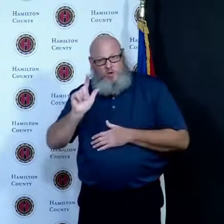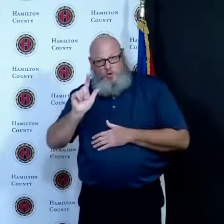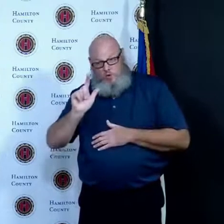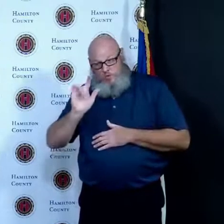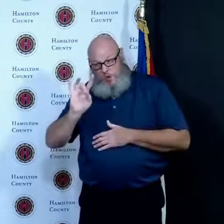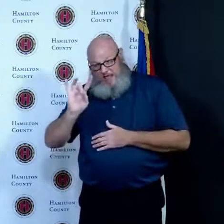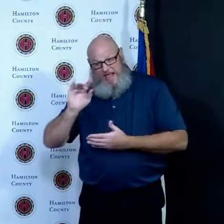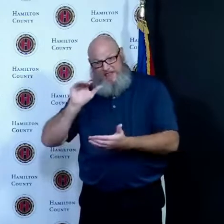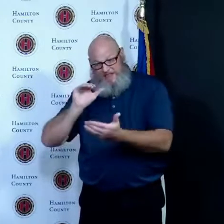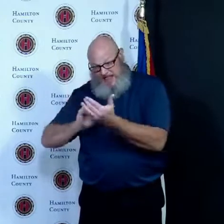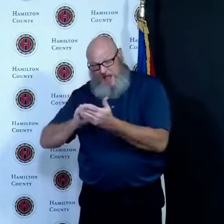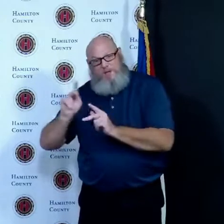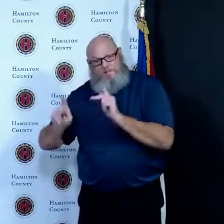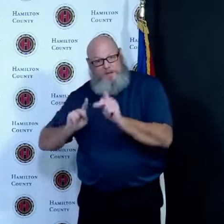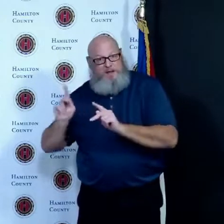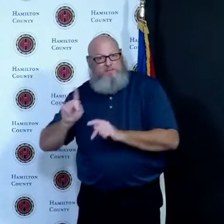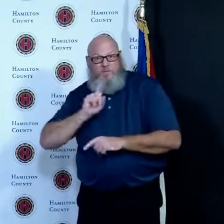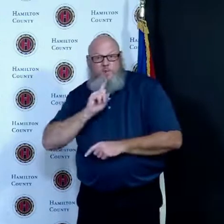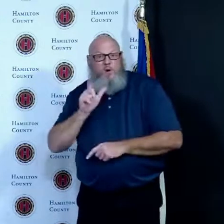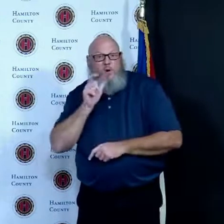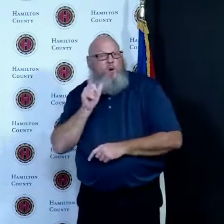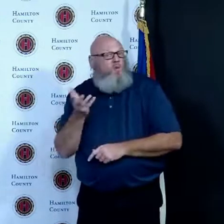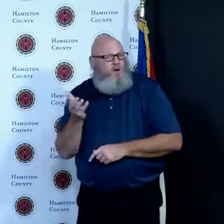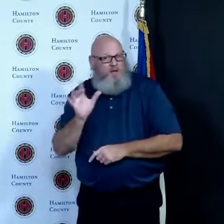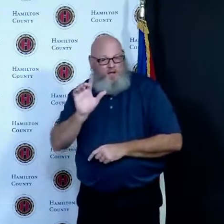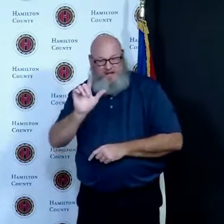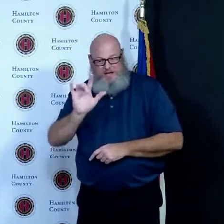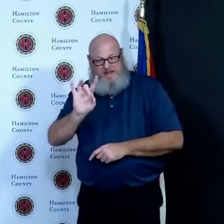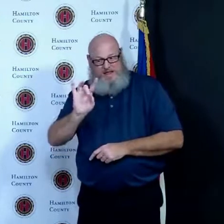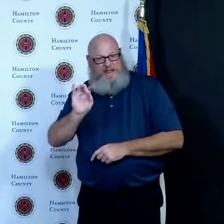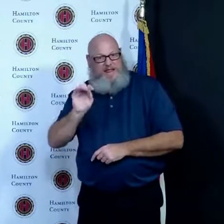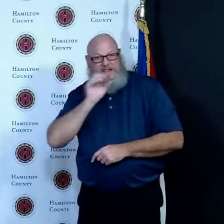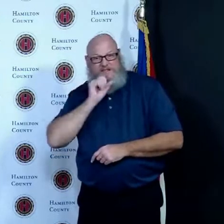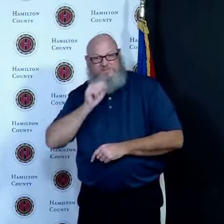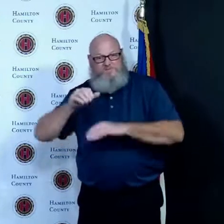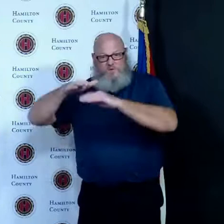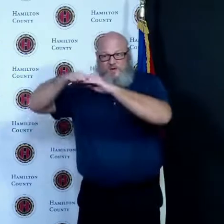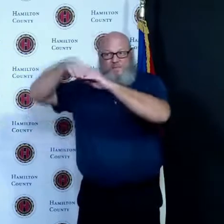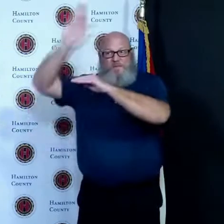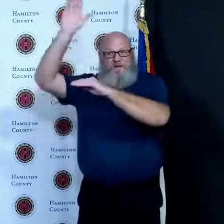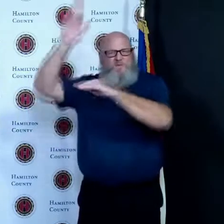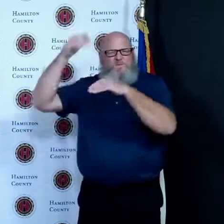it's going to take over four about four weeks or so to vaccinate that population